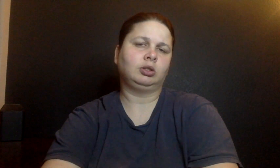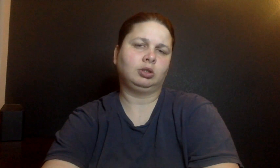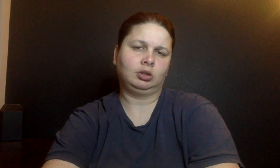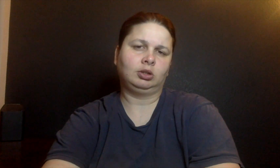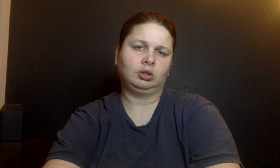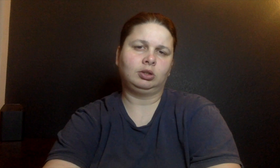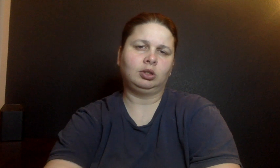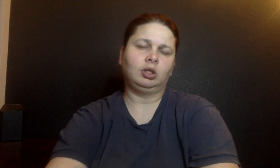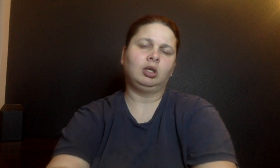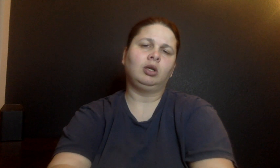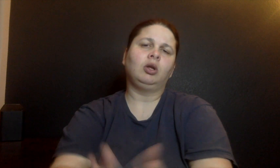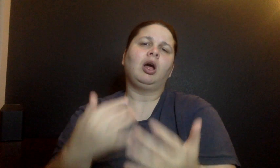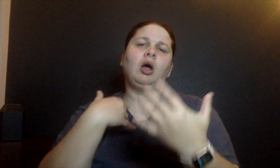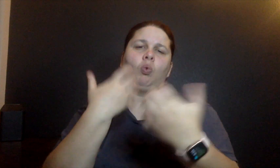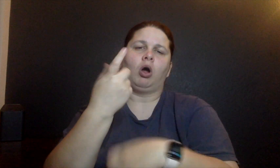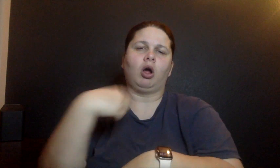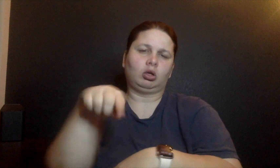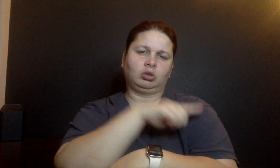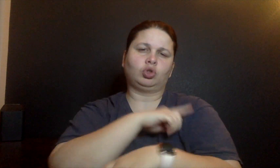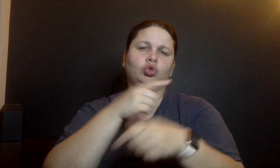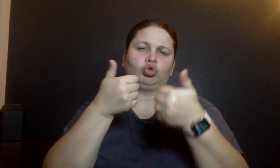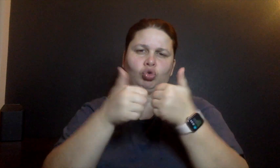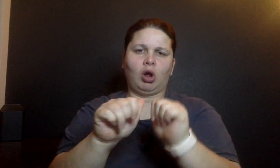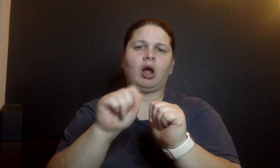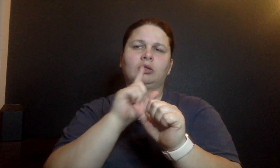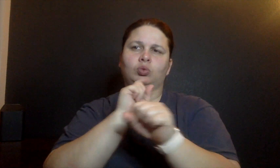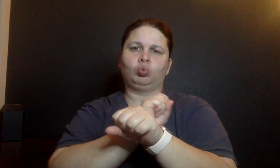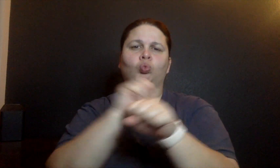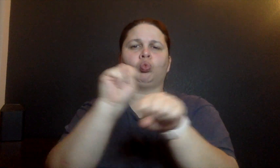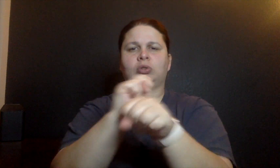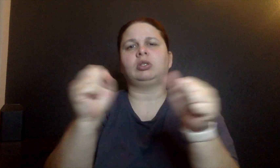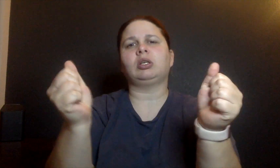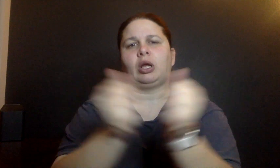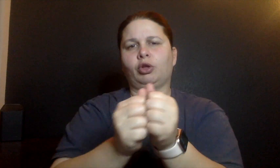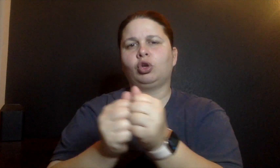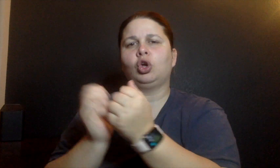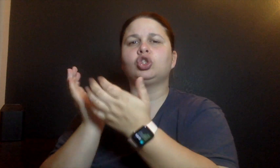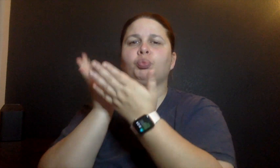I want us to try to work together to bring